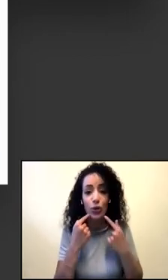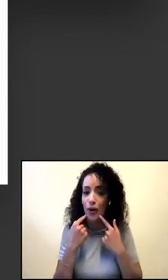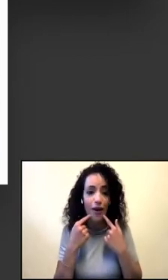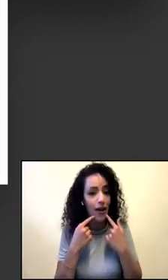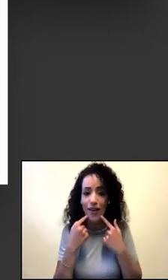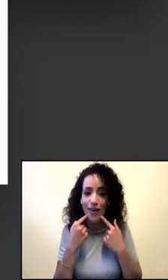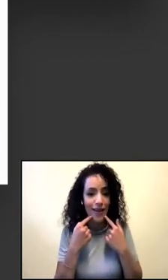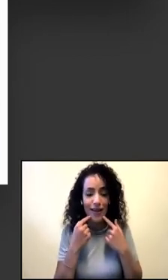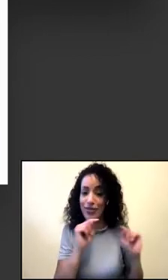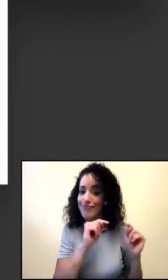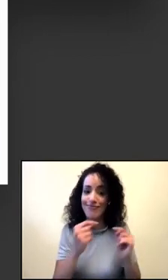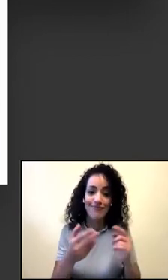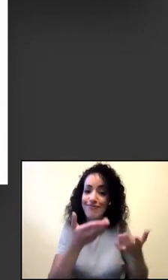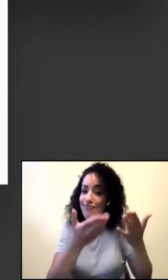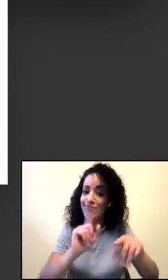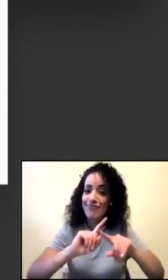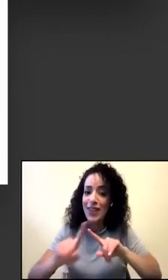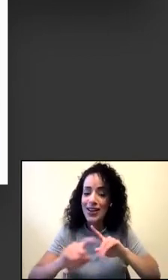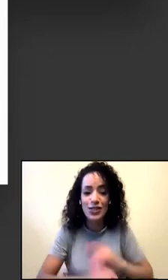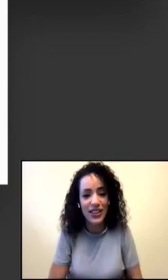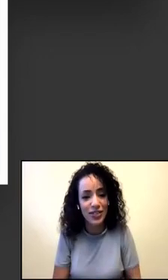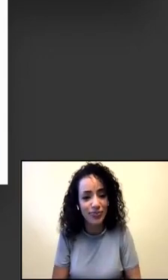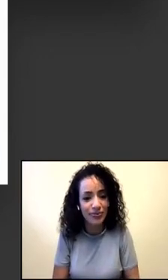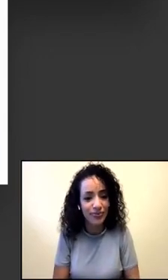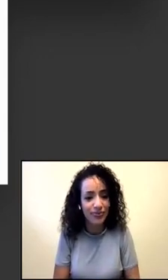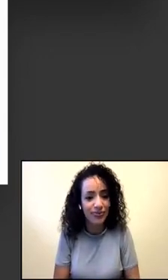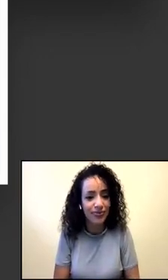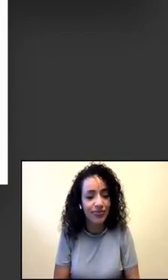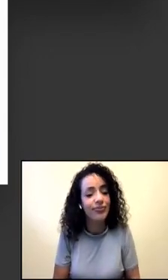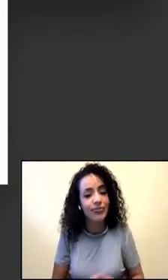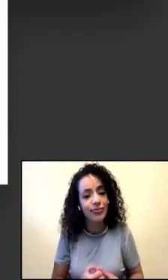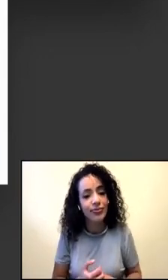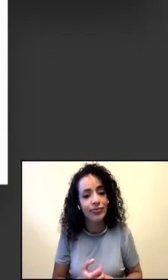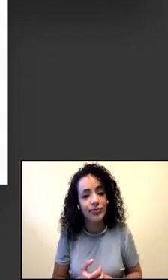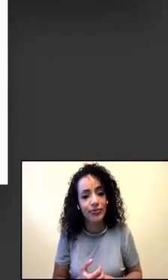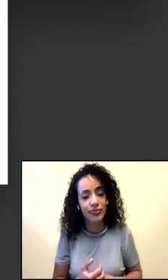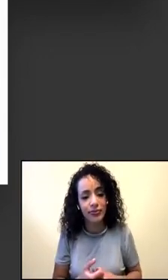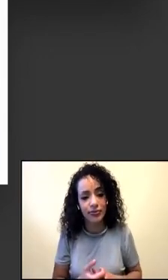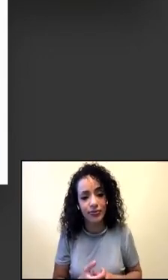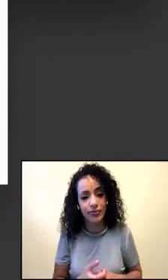on the bit before. Yeah i know exactly. No I agreed with a lot of what Asma was saying because